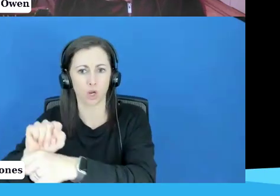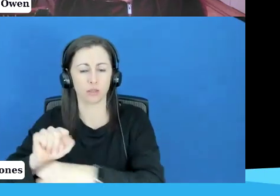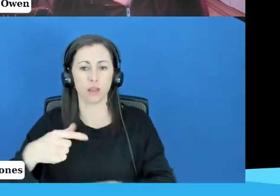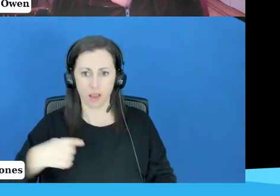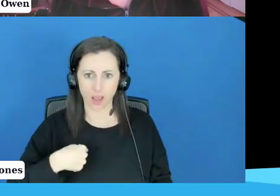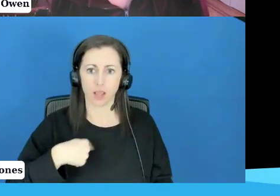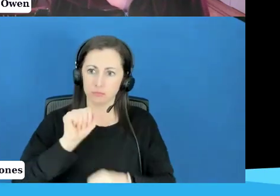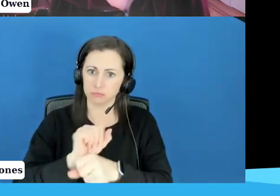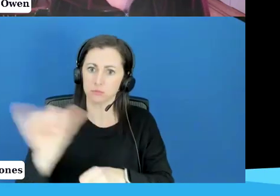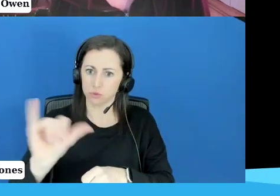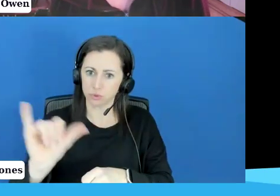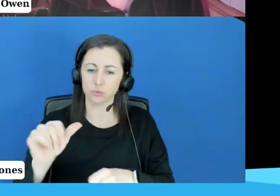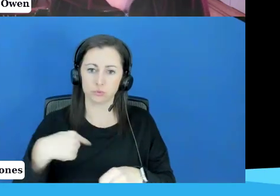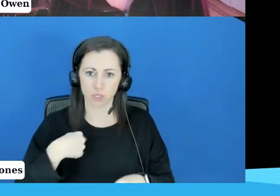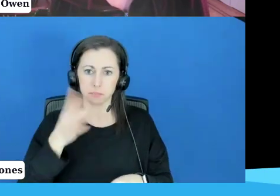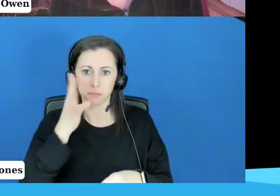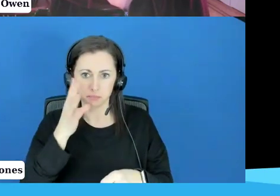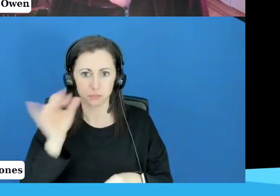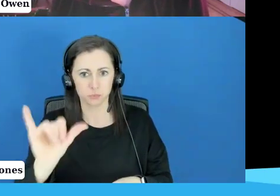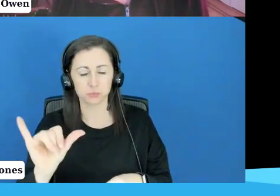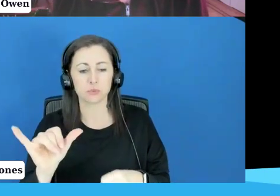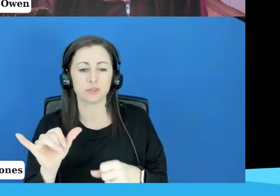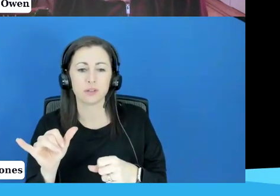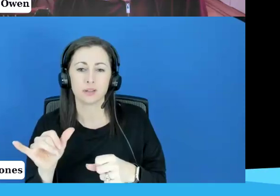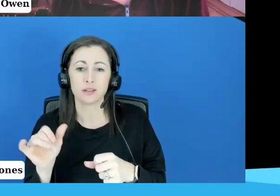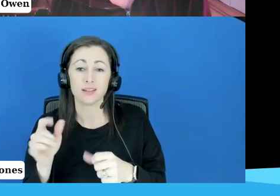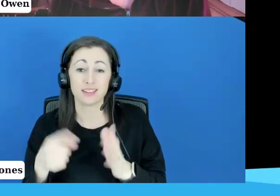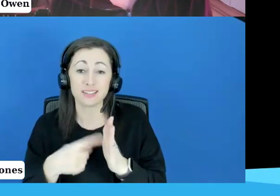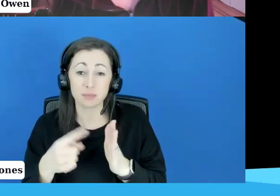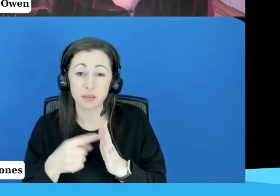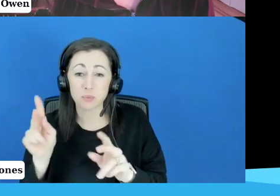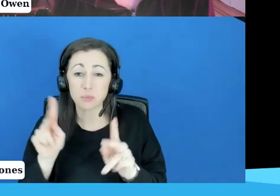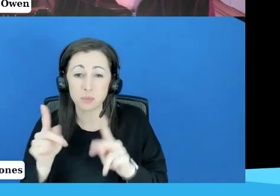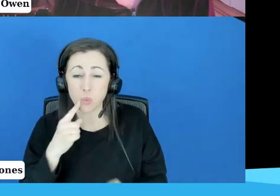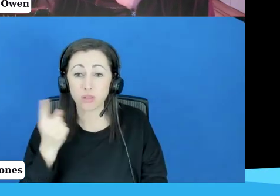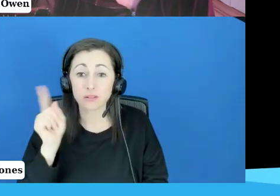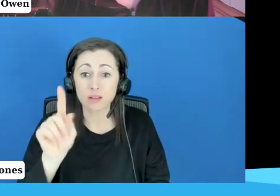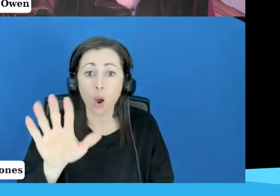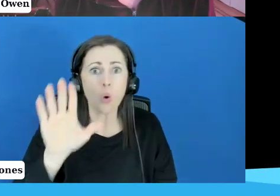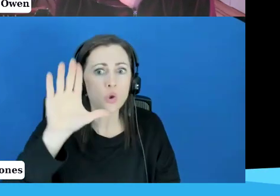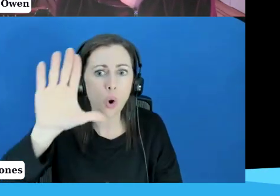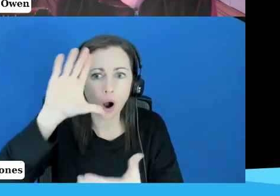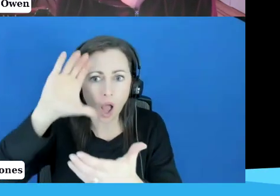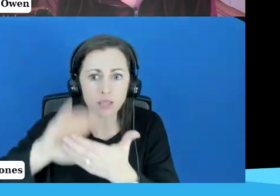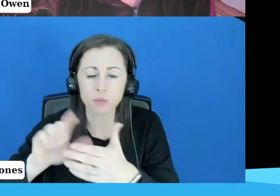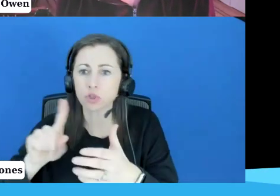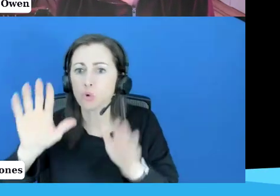Nothing will probably bother you as much as people going up and being like: “Oh, isn't your husband, so great for taking care of all of you?”